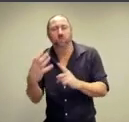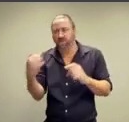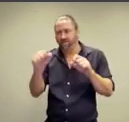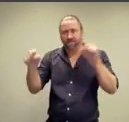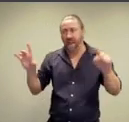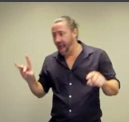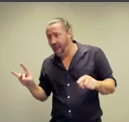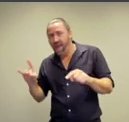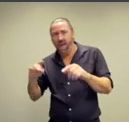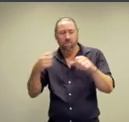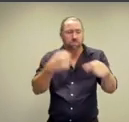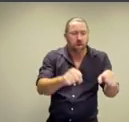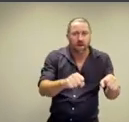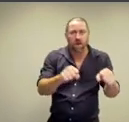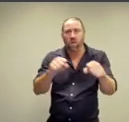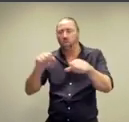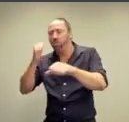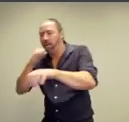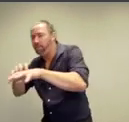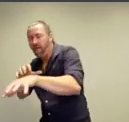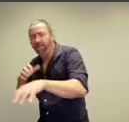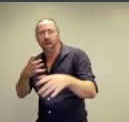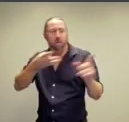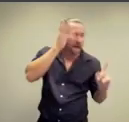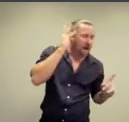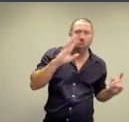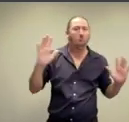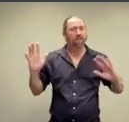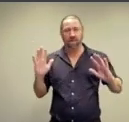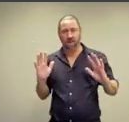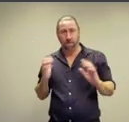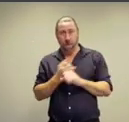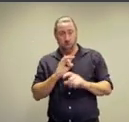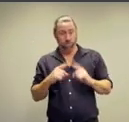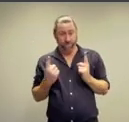use the leather jacket but this reference of a youth culture